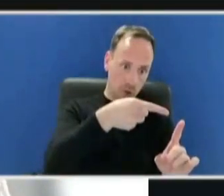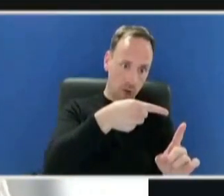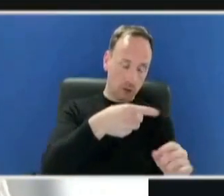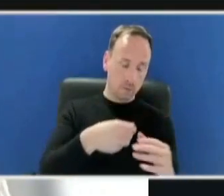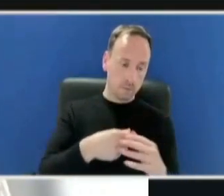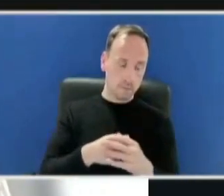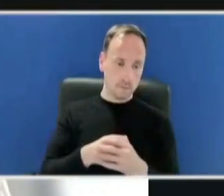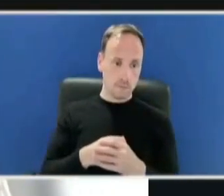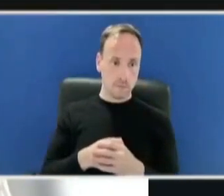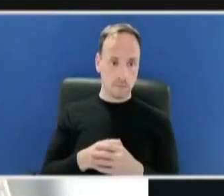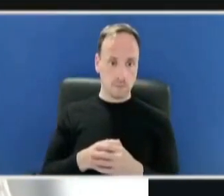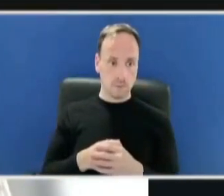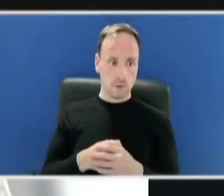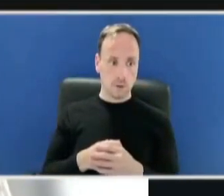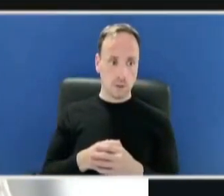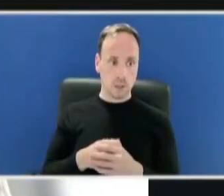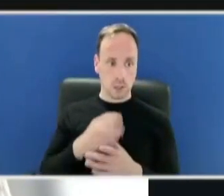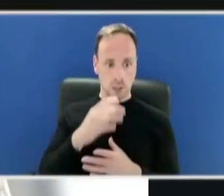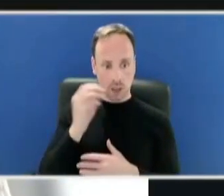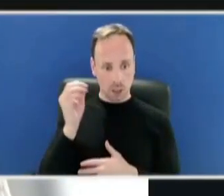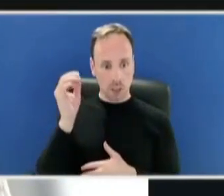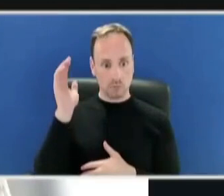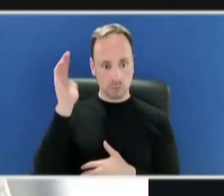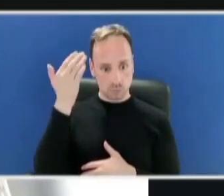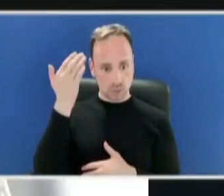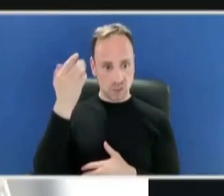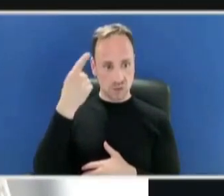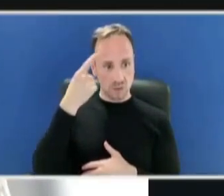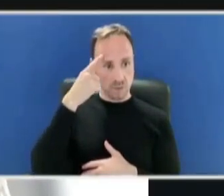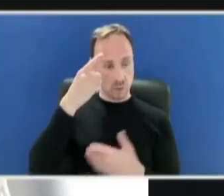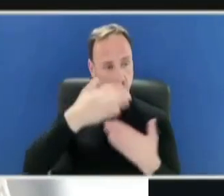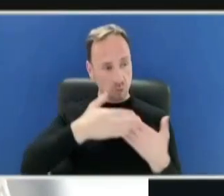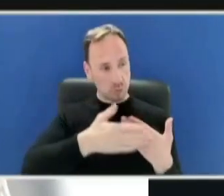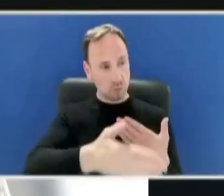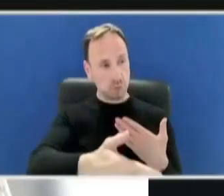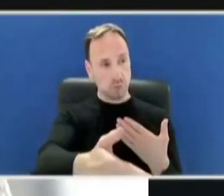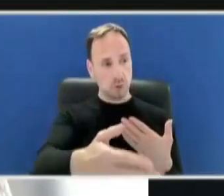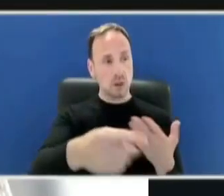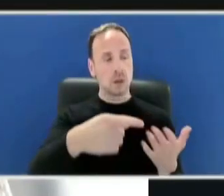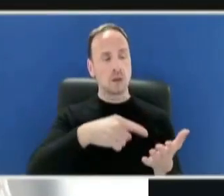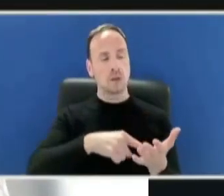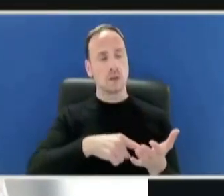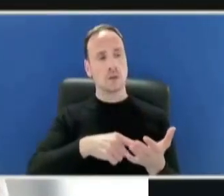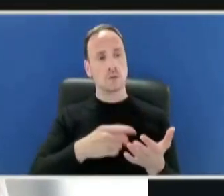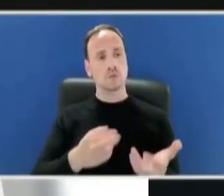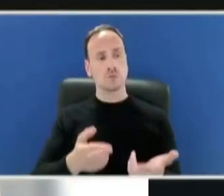for the most part in the long run, this is uh something that was a recommendation that was made, um,